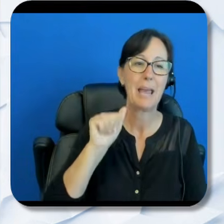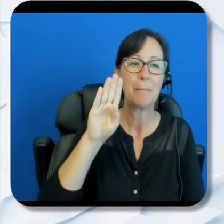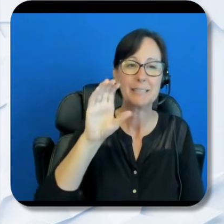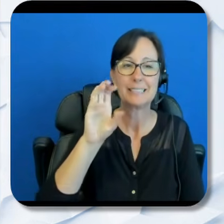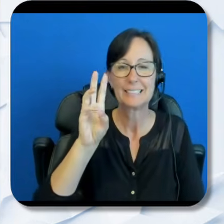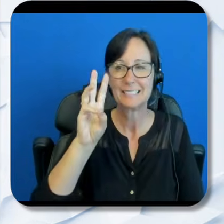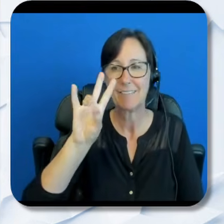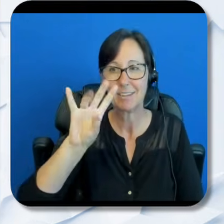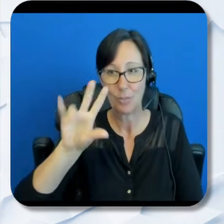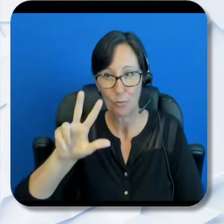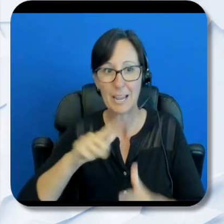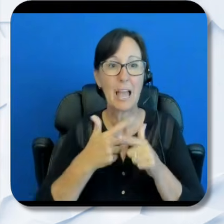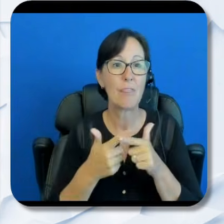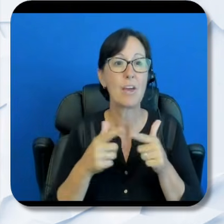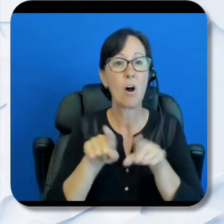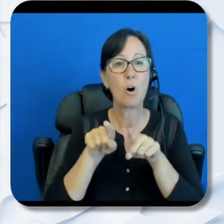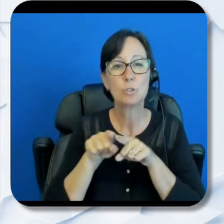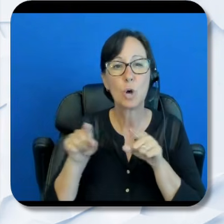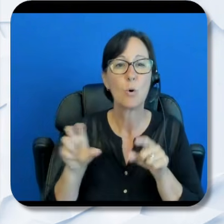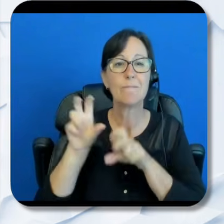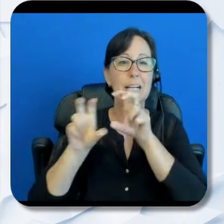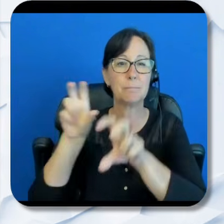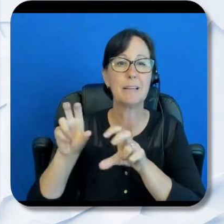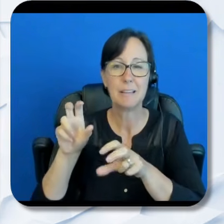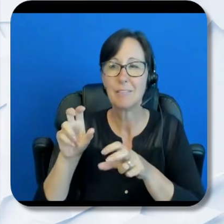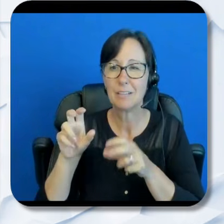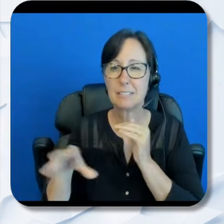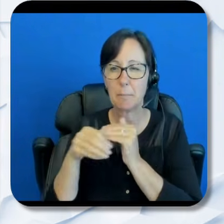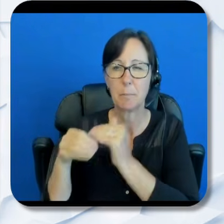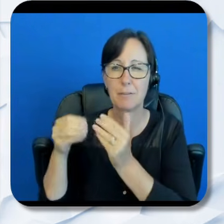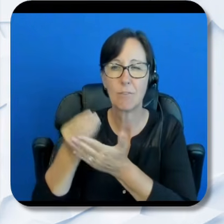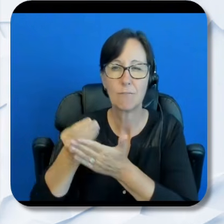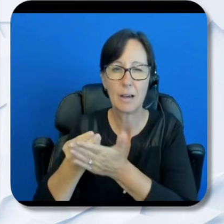in McKinney-Vento supplemental funds that was issued in the state budget.